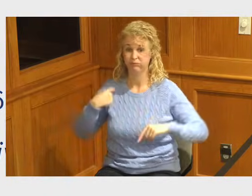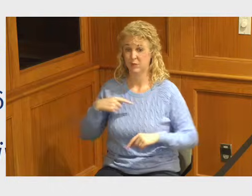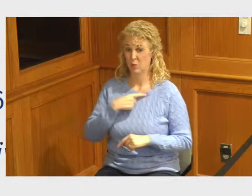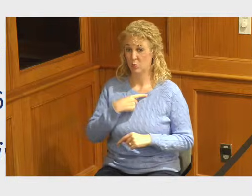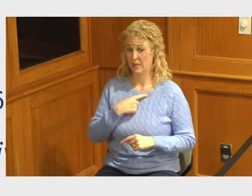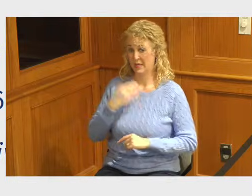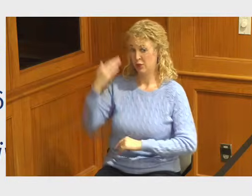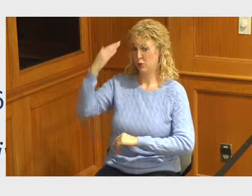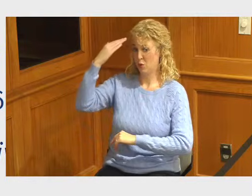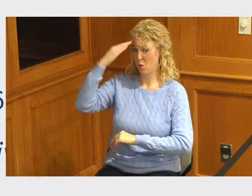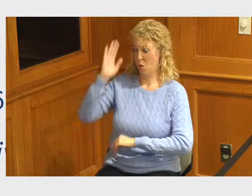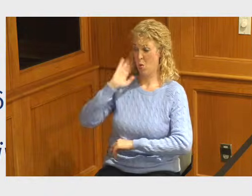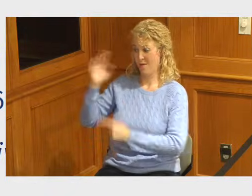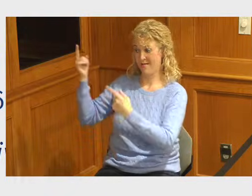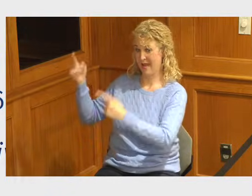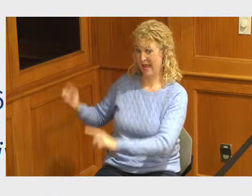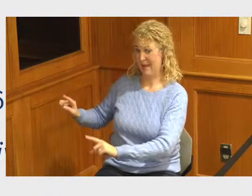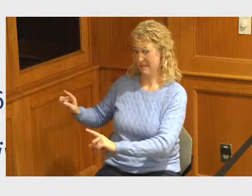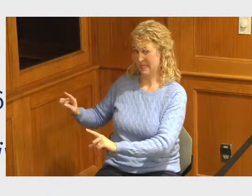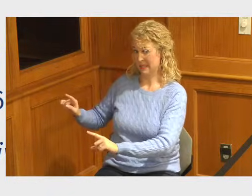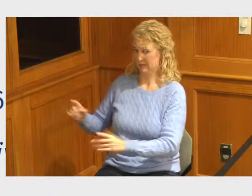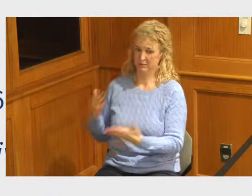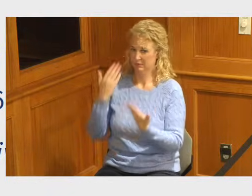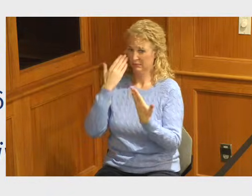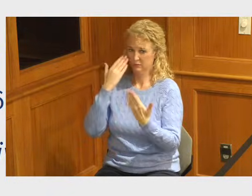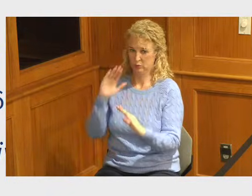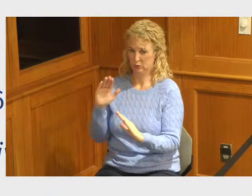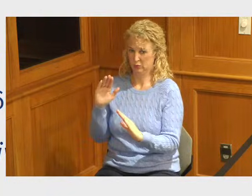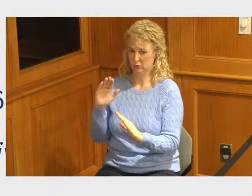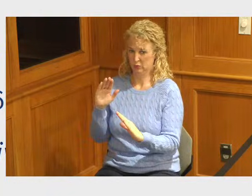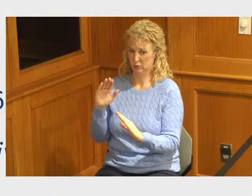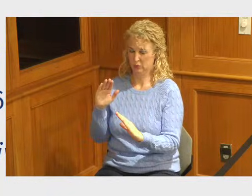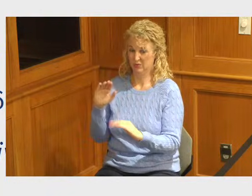to work until we get to the end of that process. So, I think the timeline on when that process